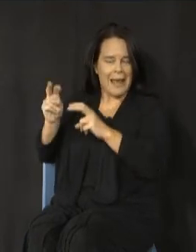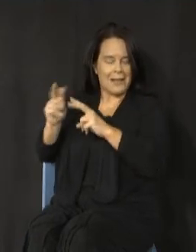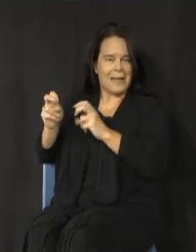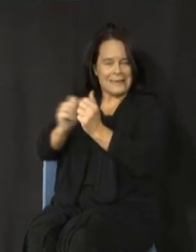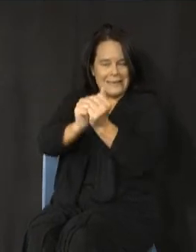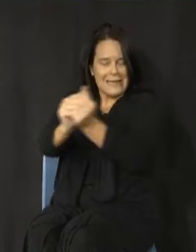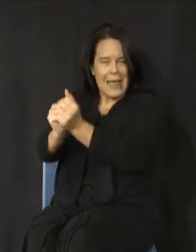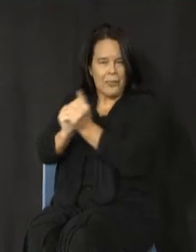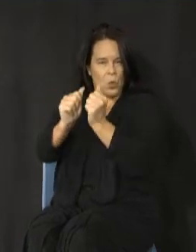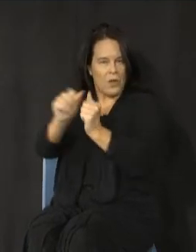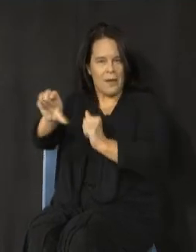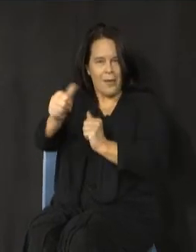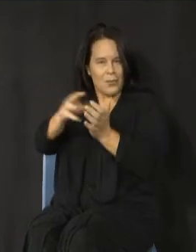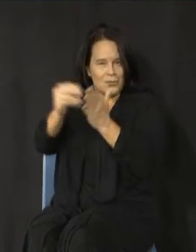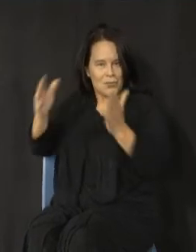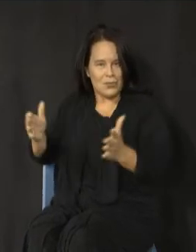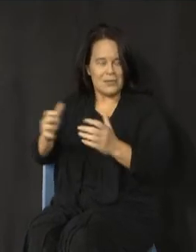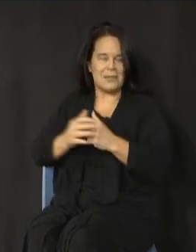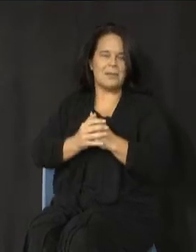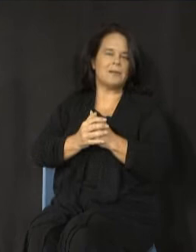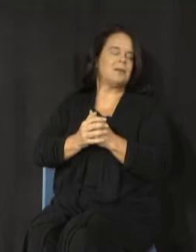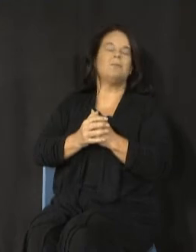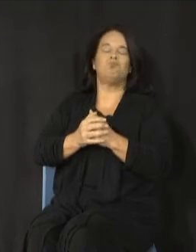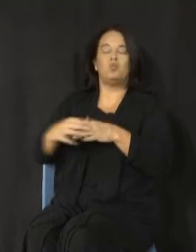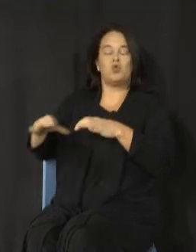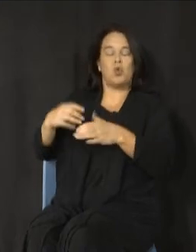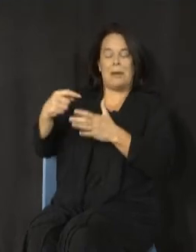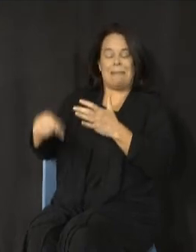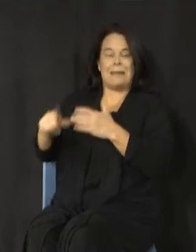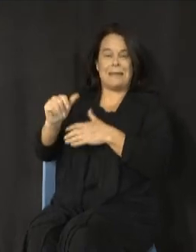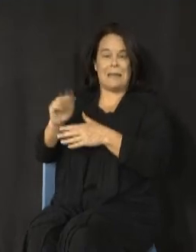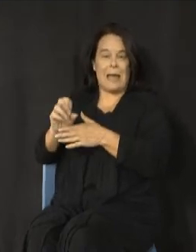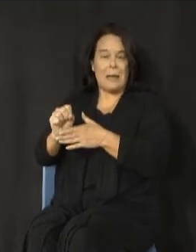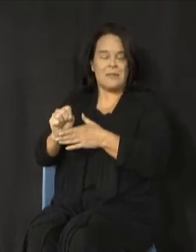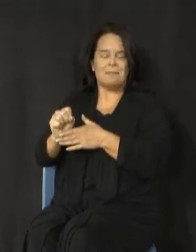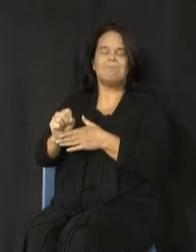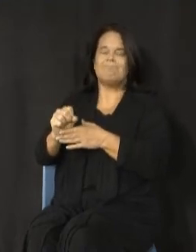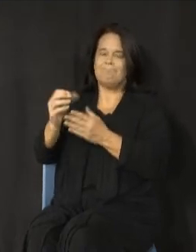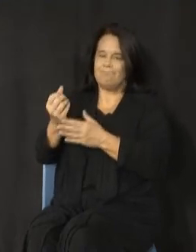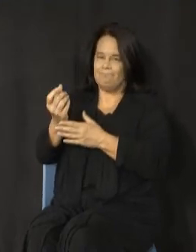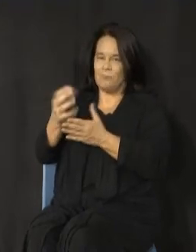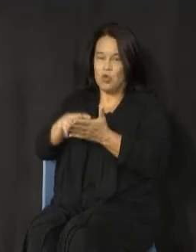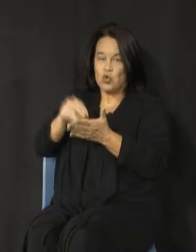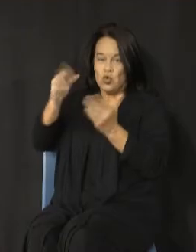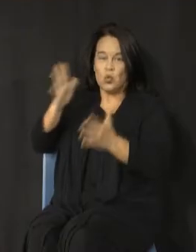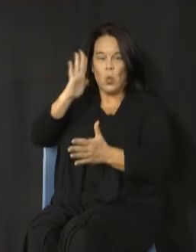By doing hands-on labs, your child will get a better understanding of the content being covered.